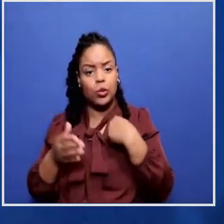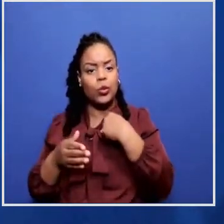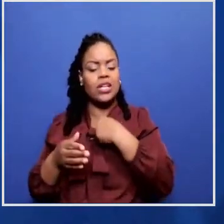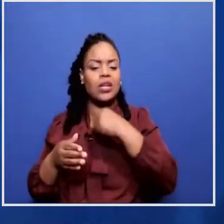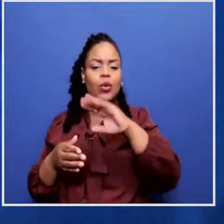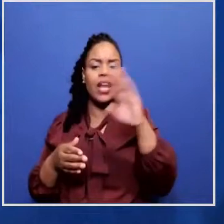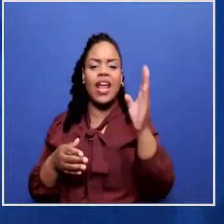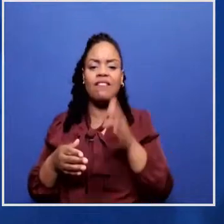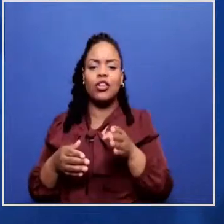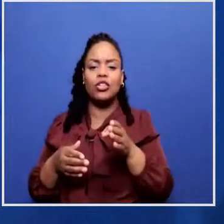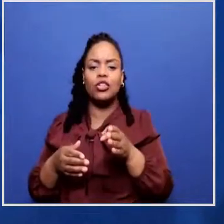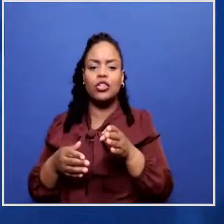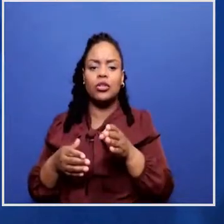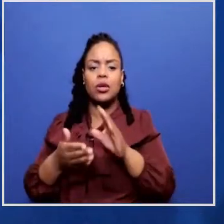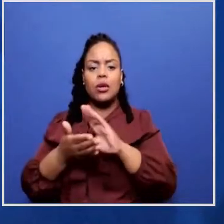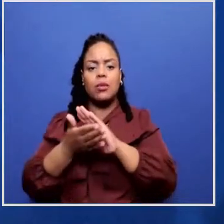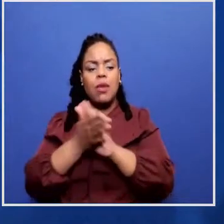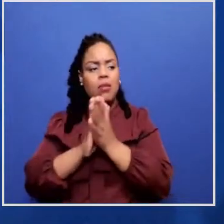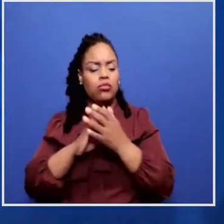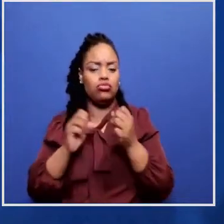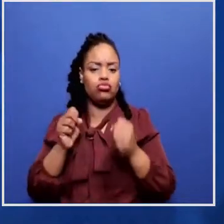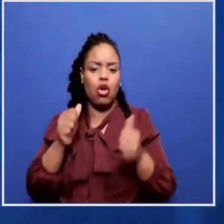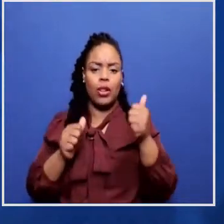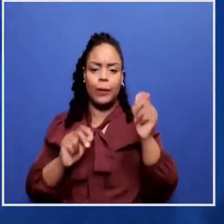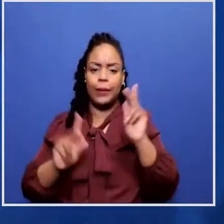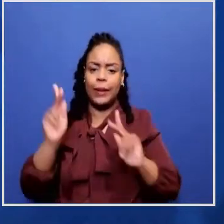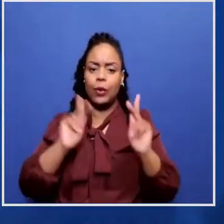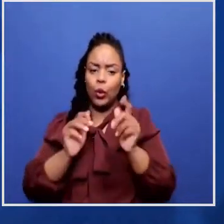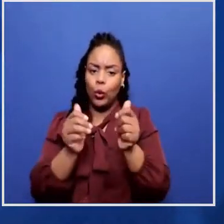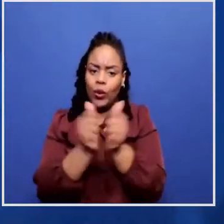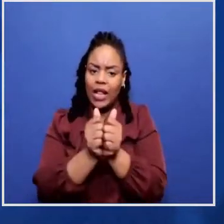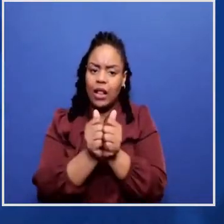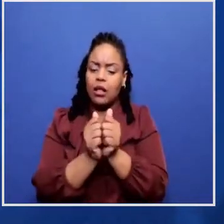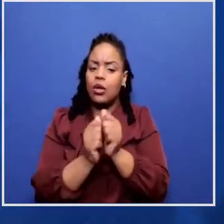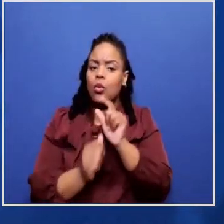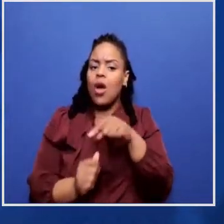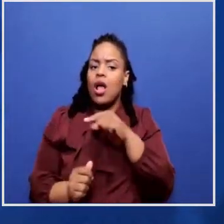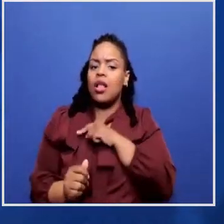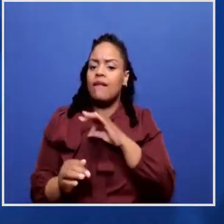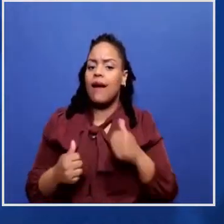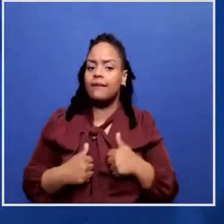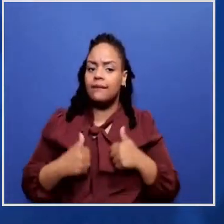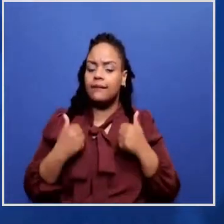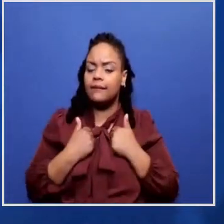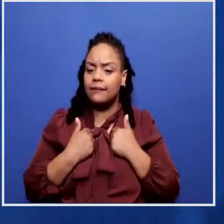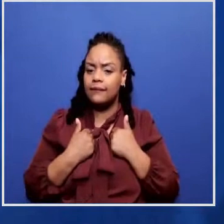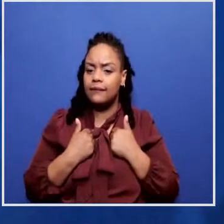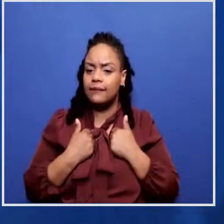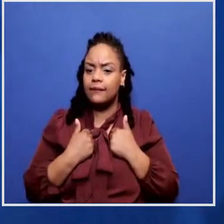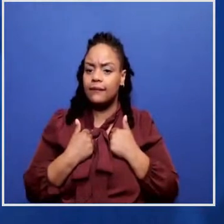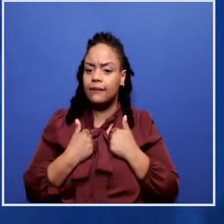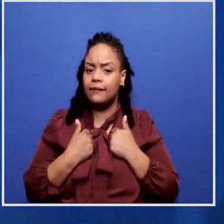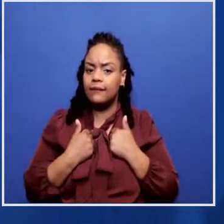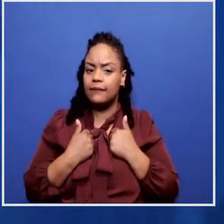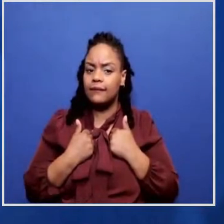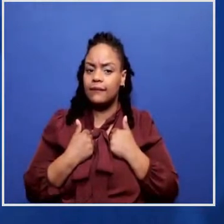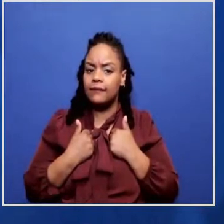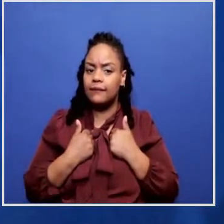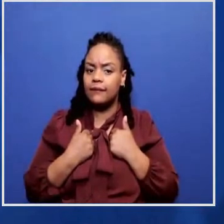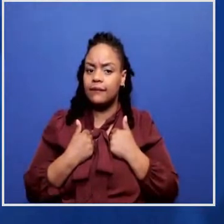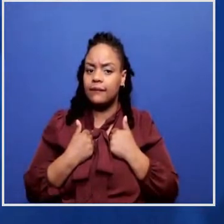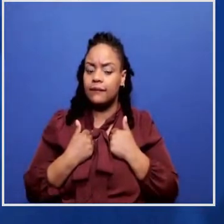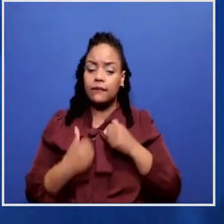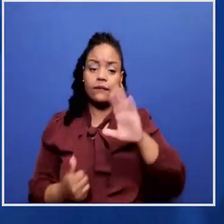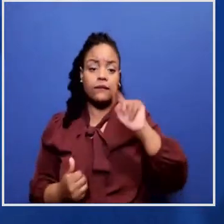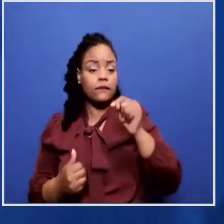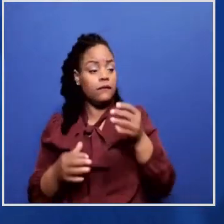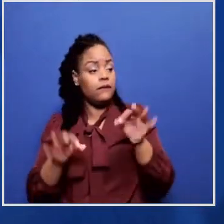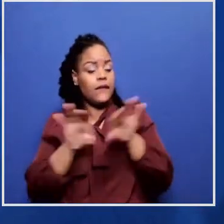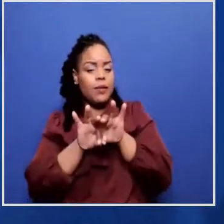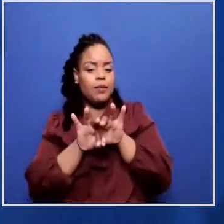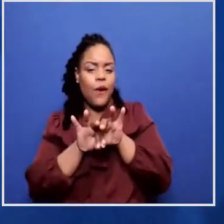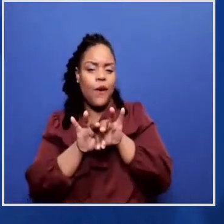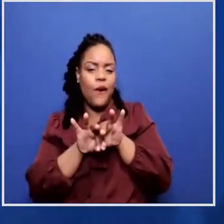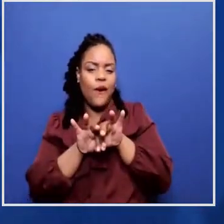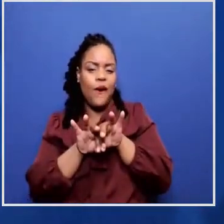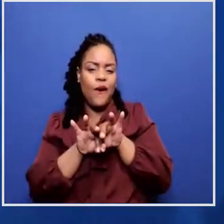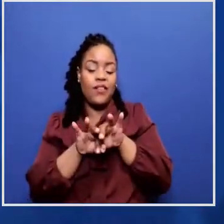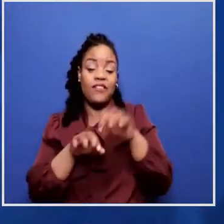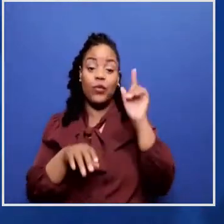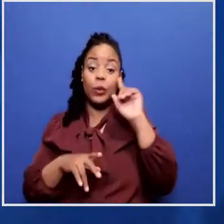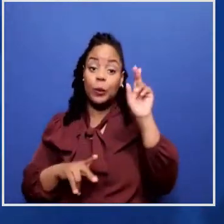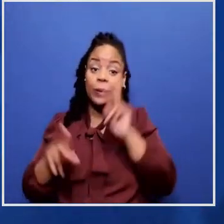WOULD NOT BE A STRONG PEOPLE